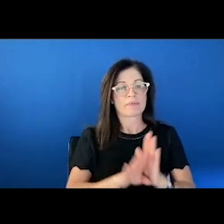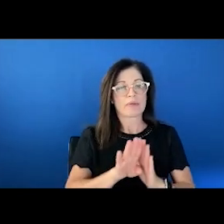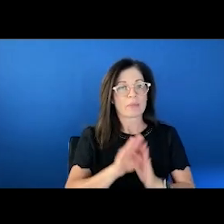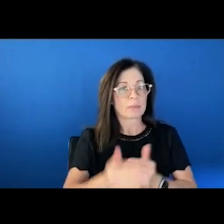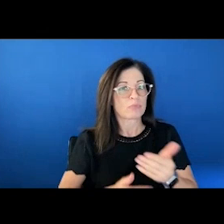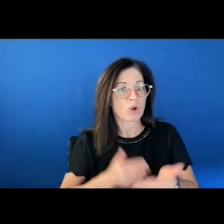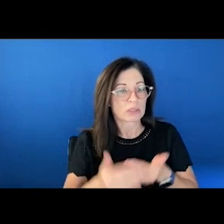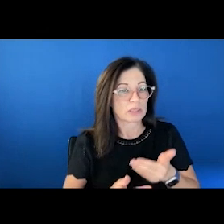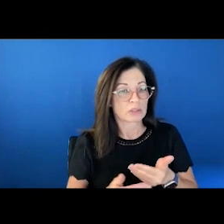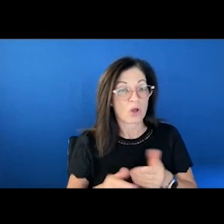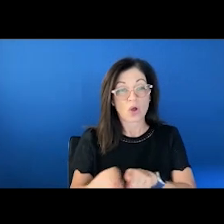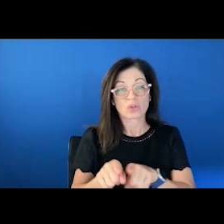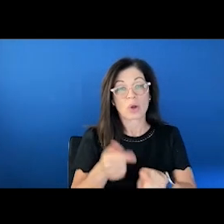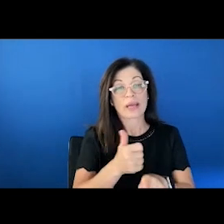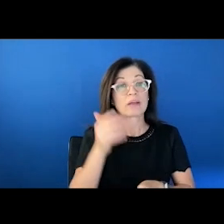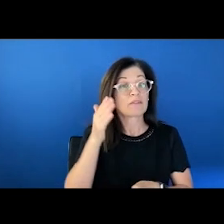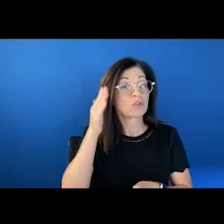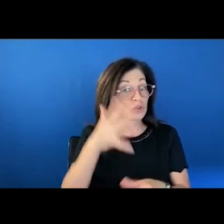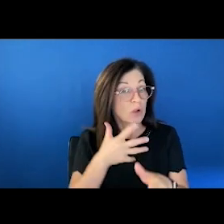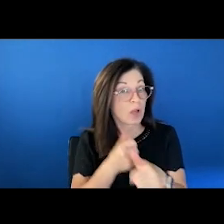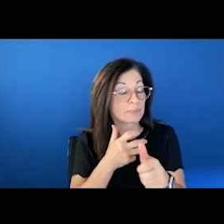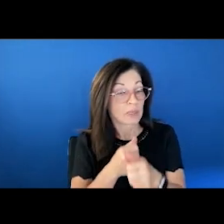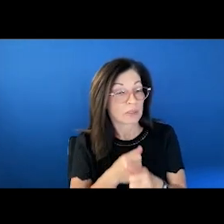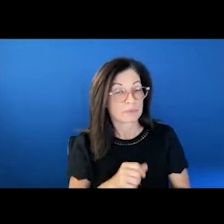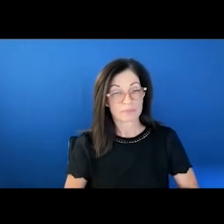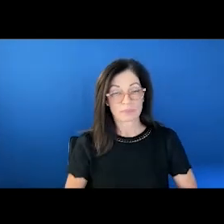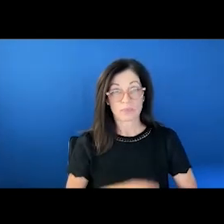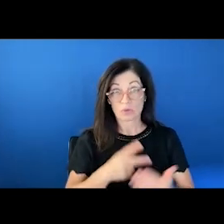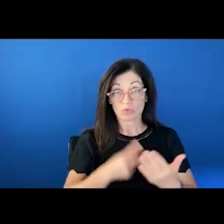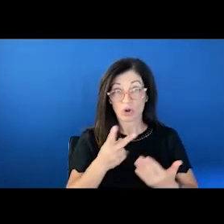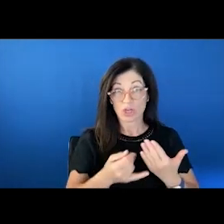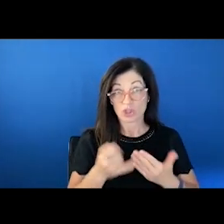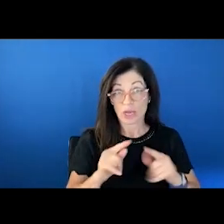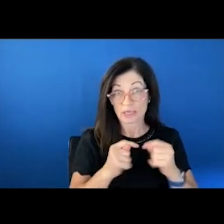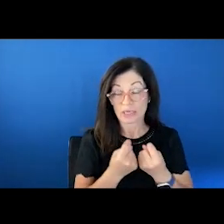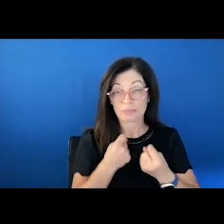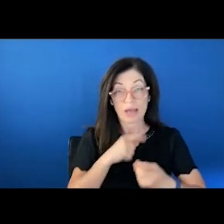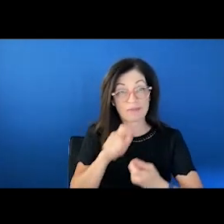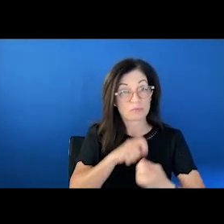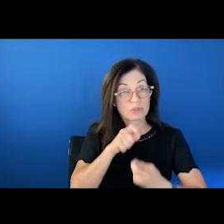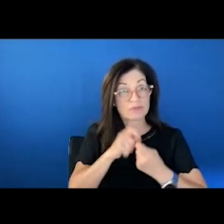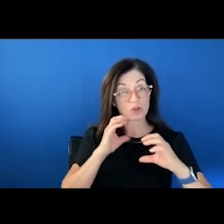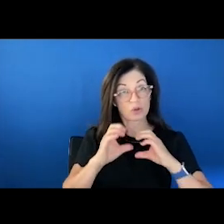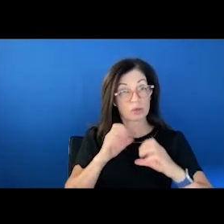updates. Does your project team have a dedicated communication specialist? Or